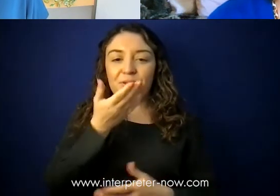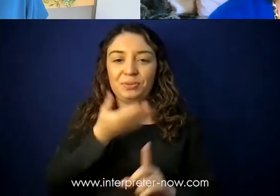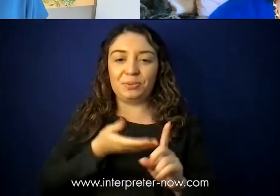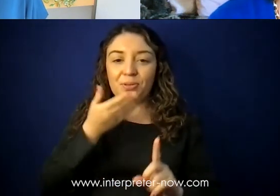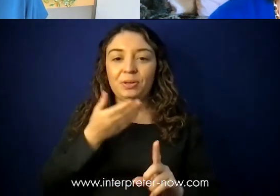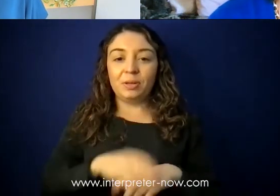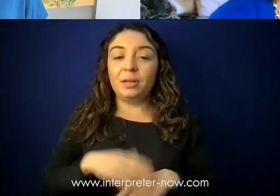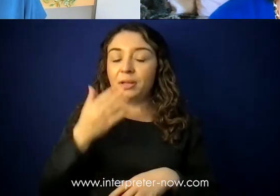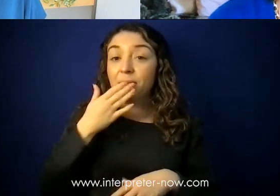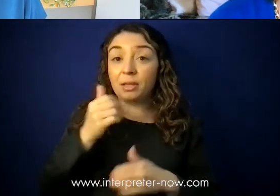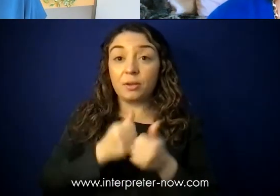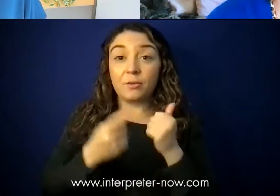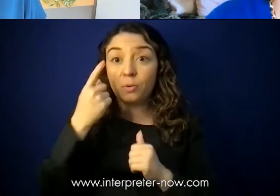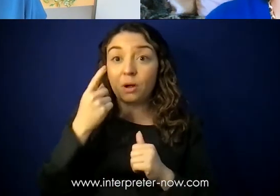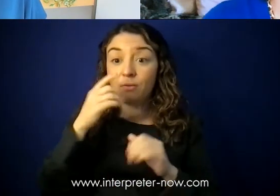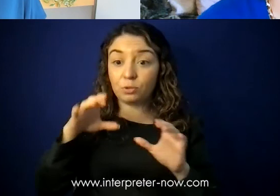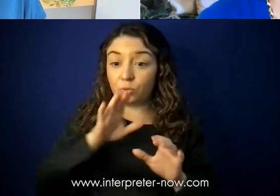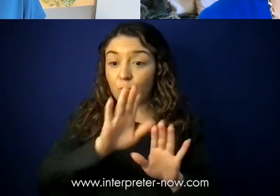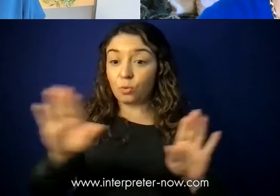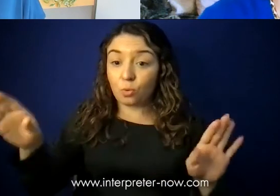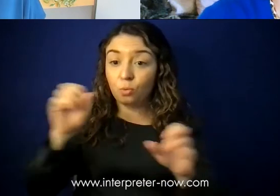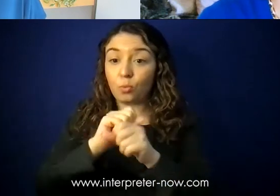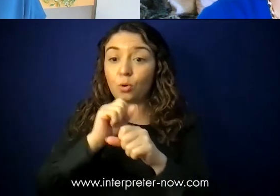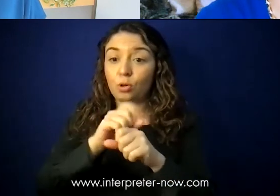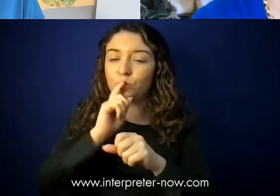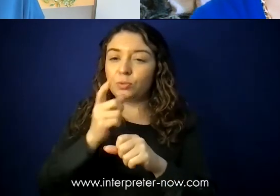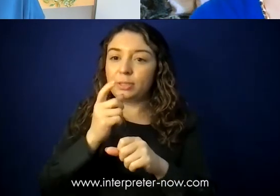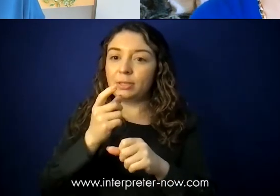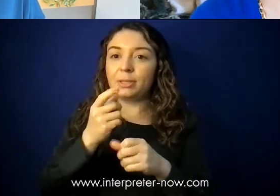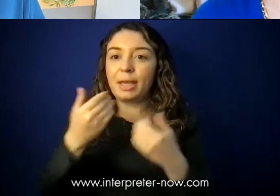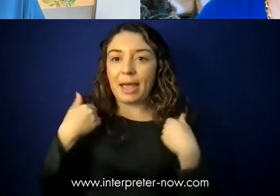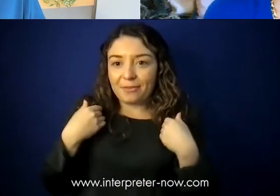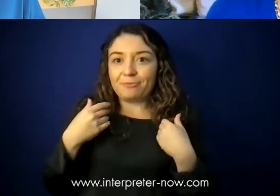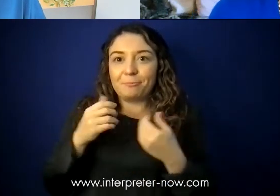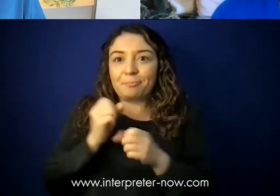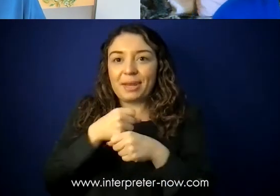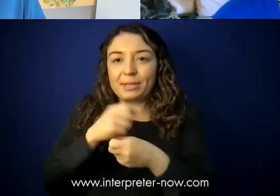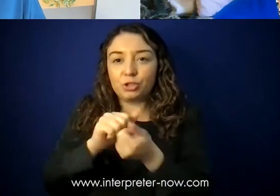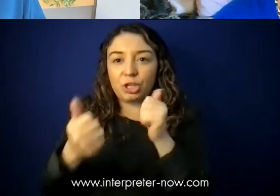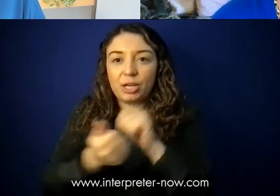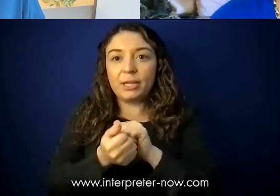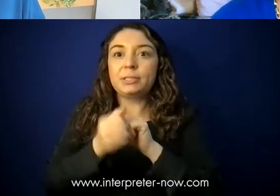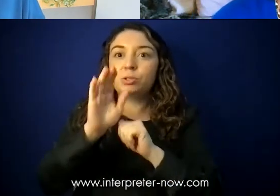Thank you everyone for doing the work to create change in your community, in your workplace, and in the world, in our world.